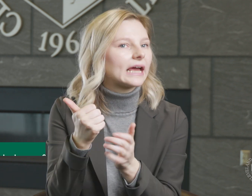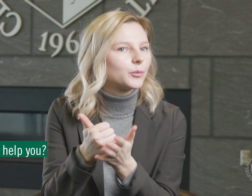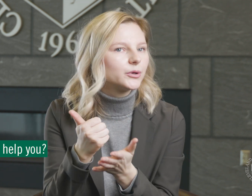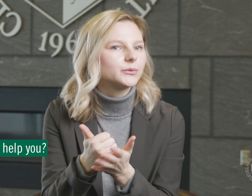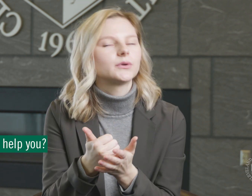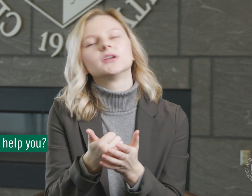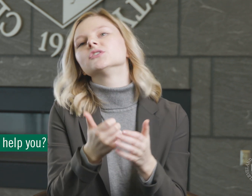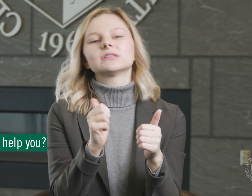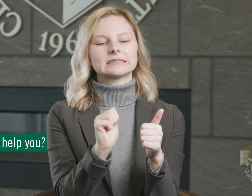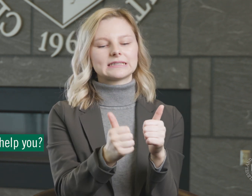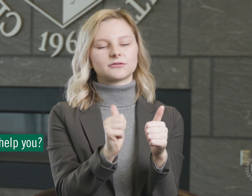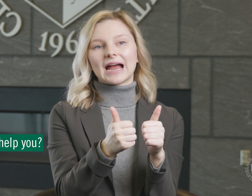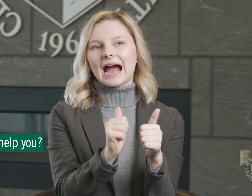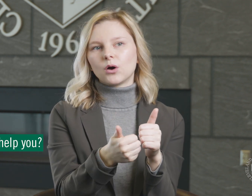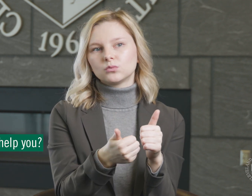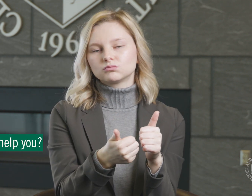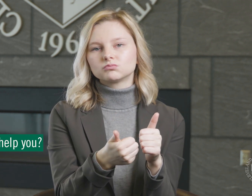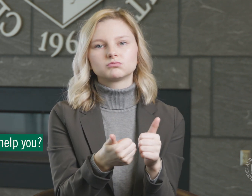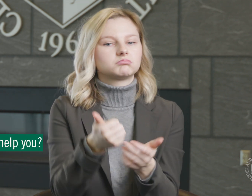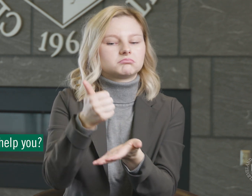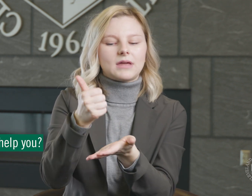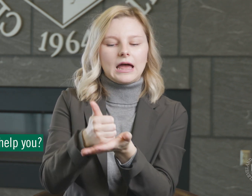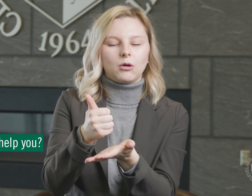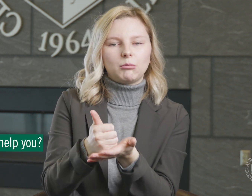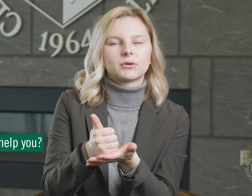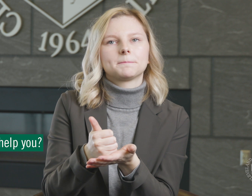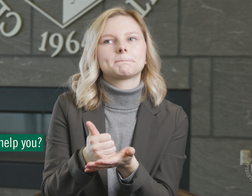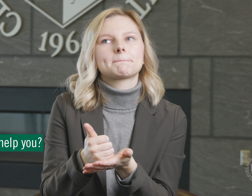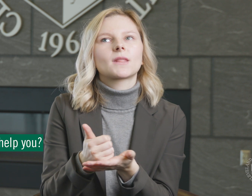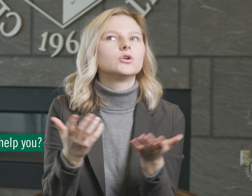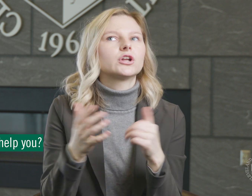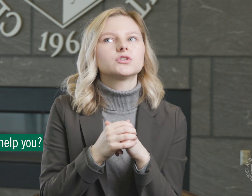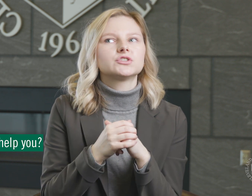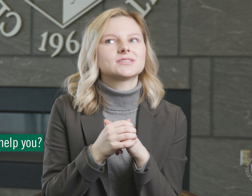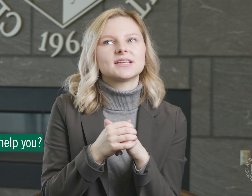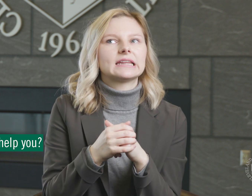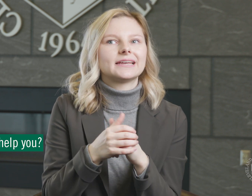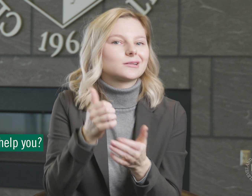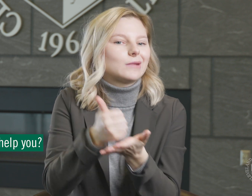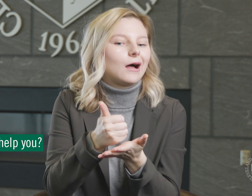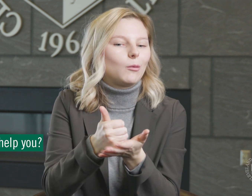How can I help you so this is a sign for how help or you can also just say like help